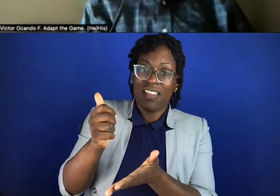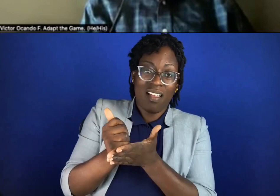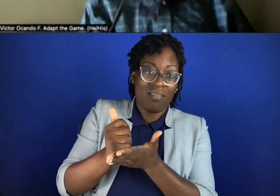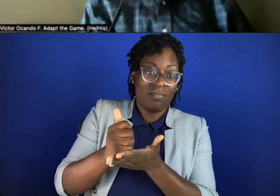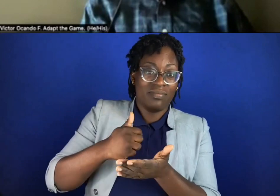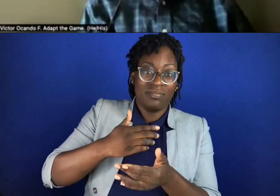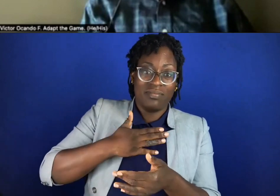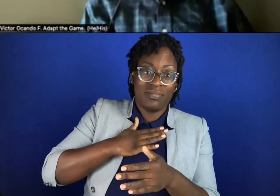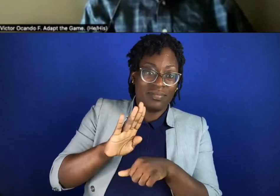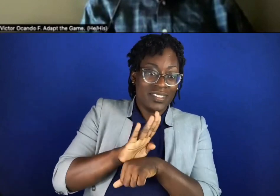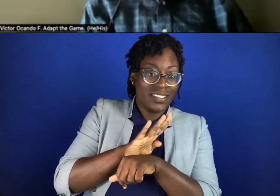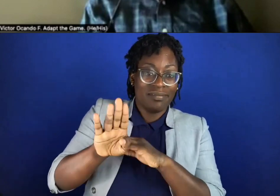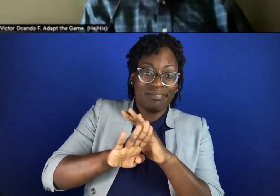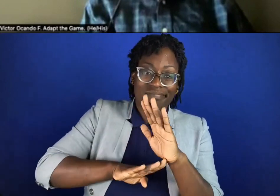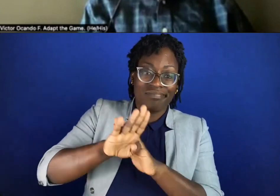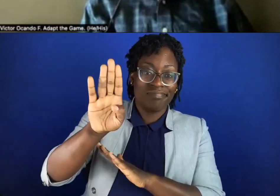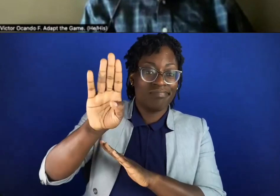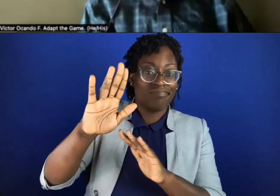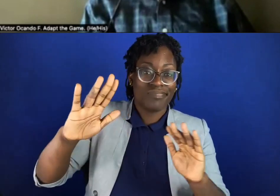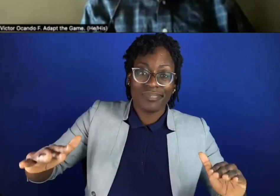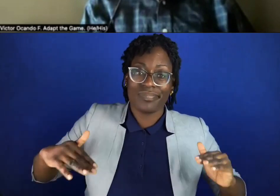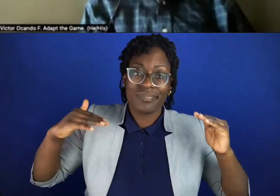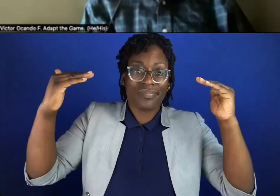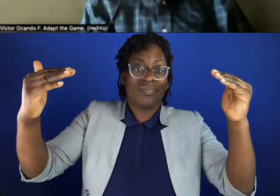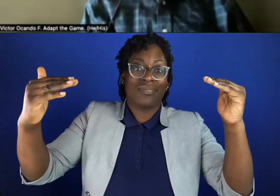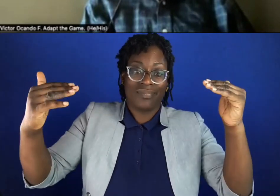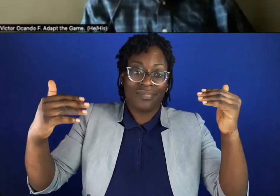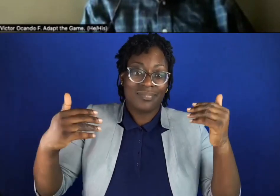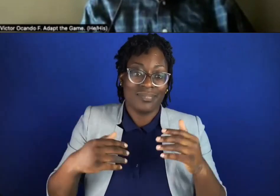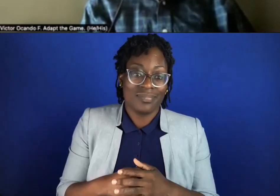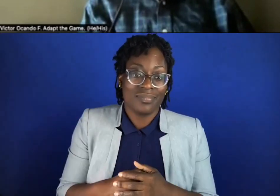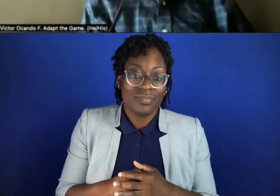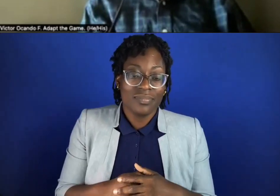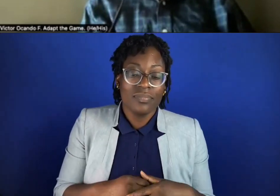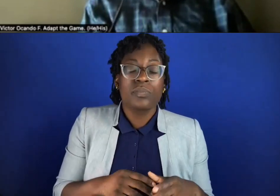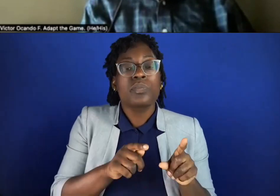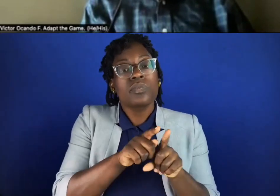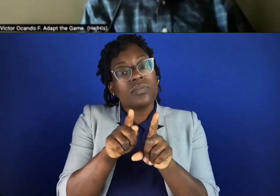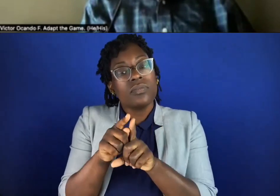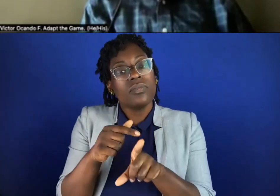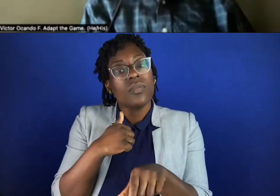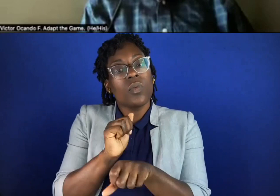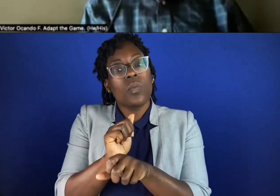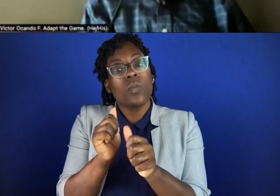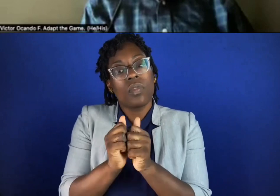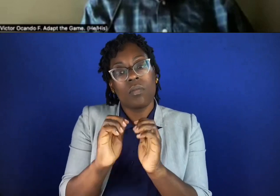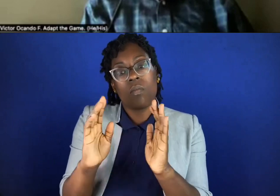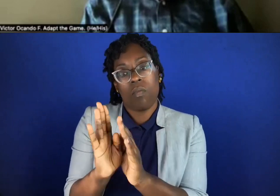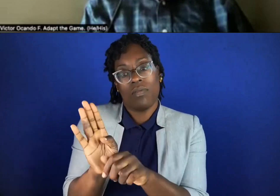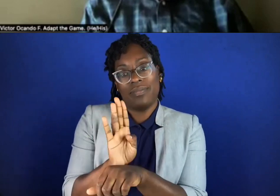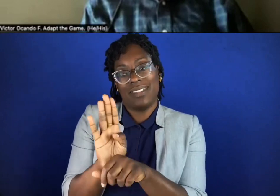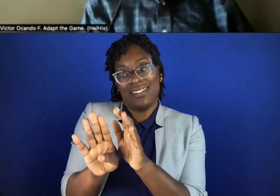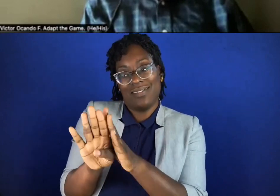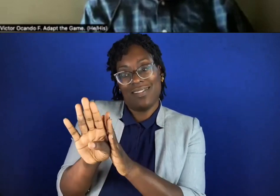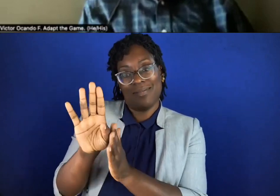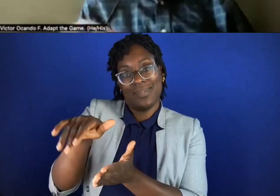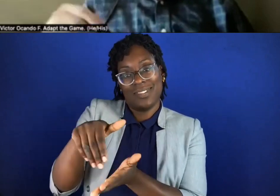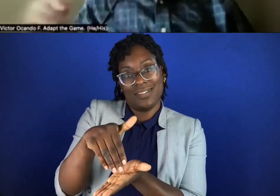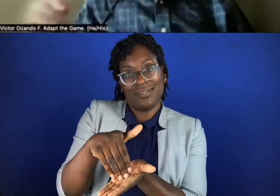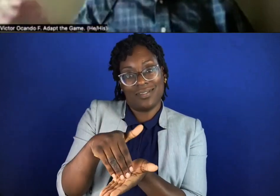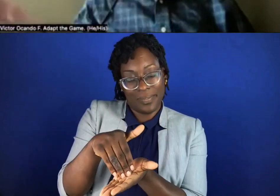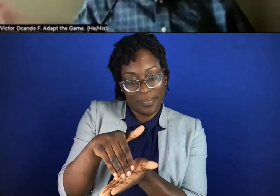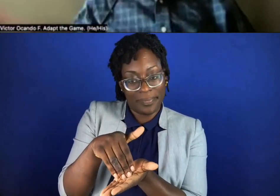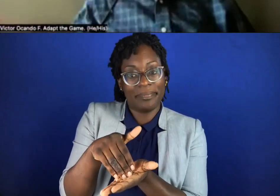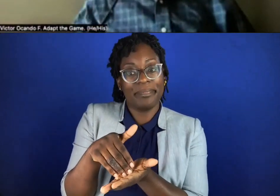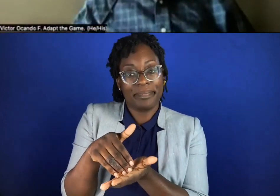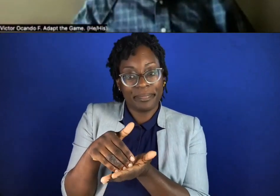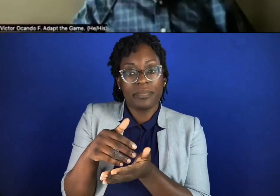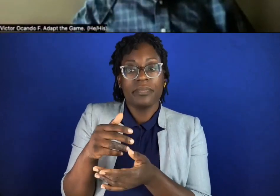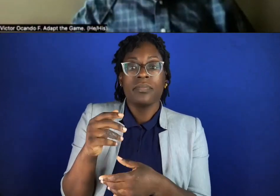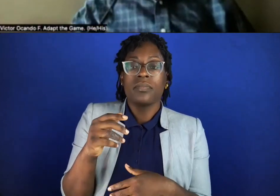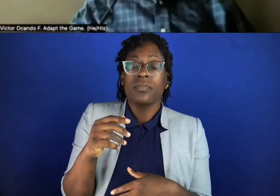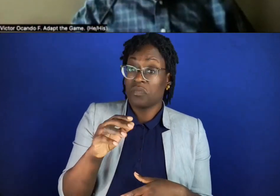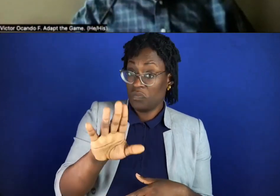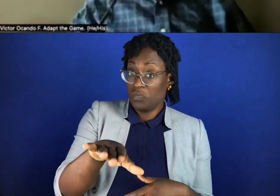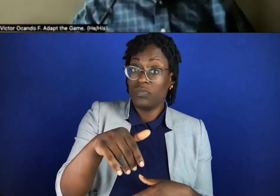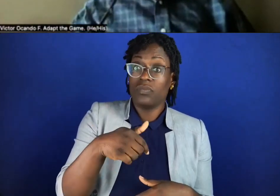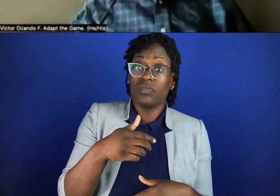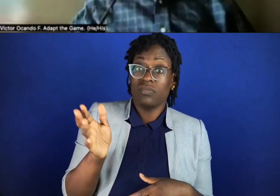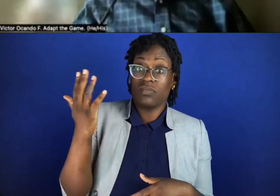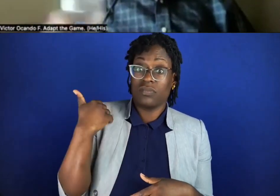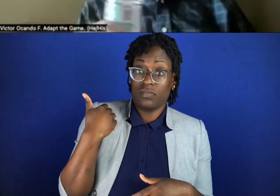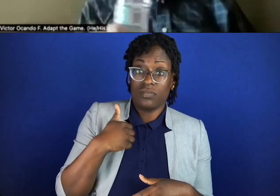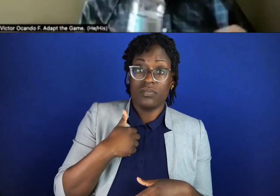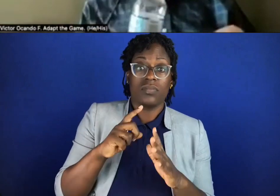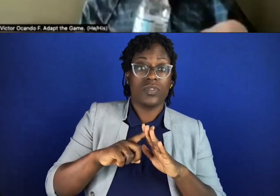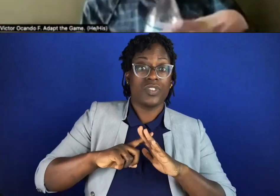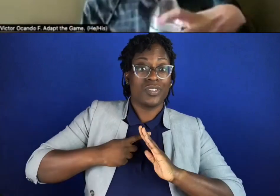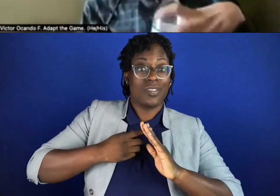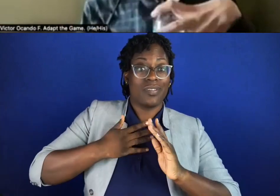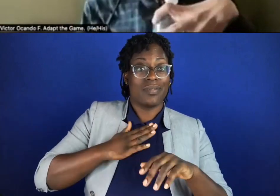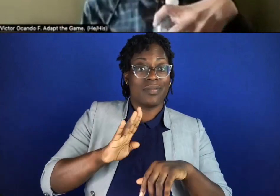level, I also work with the small business development center. And back when I started